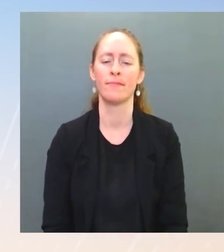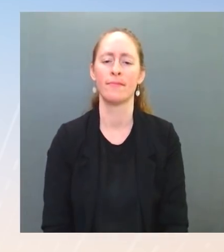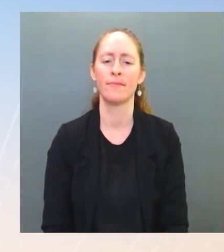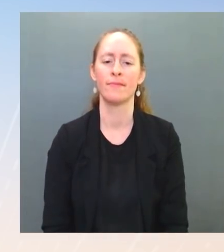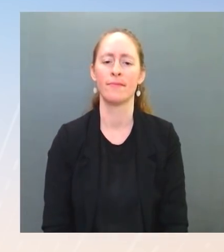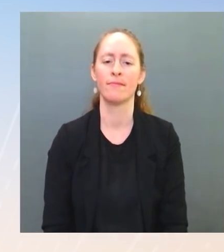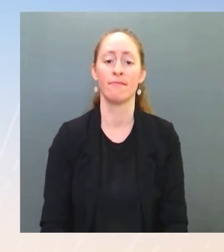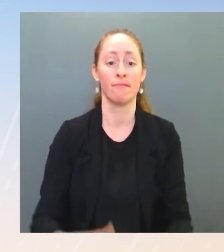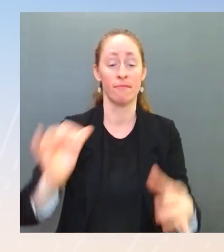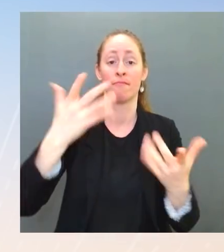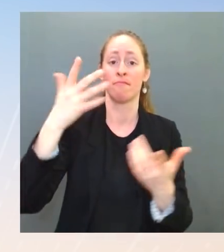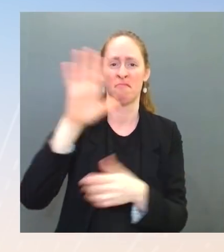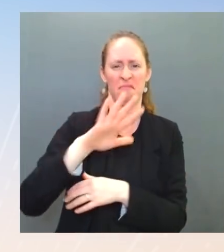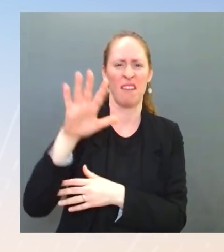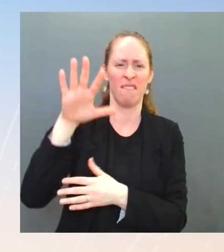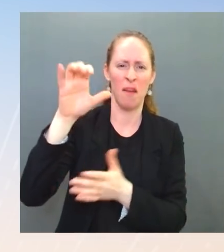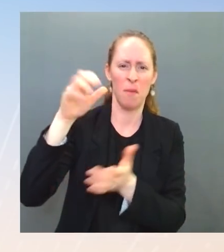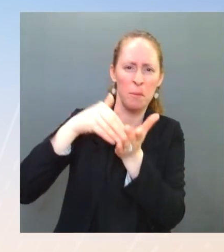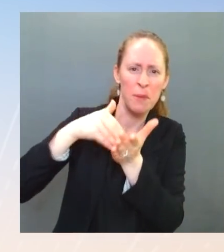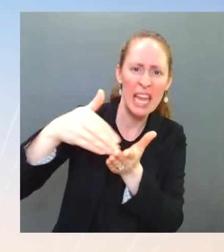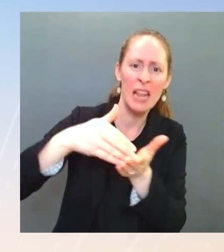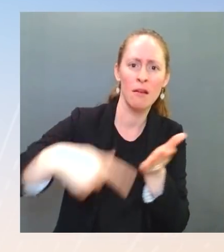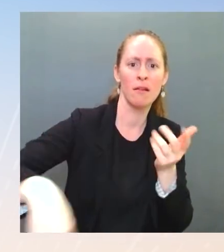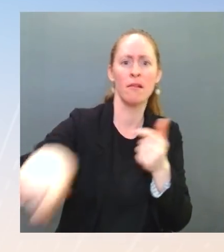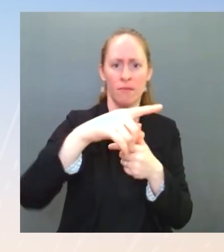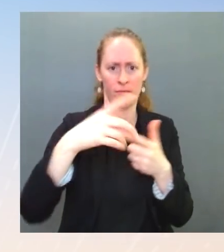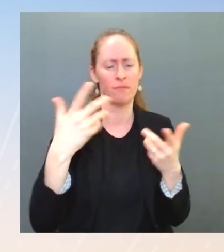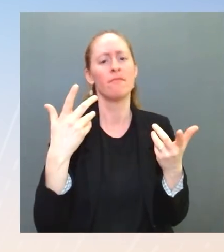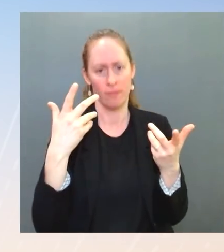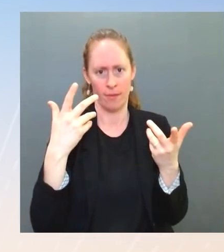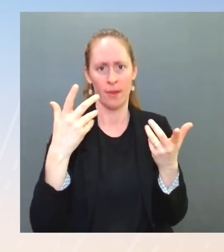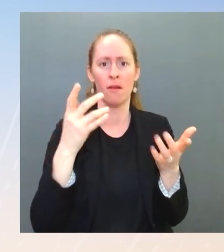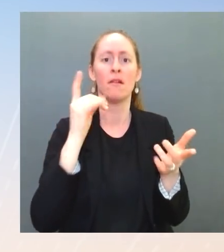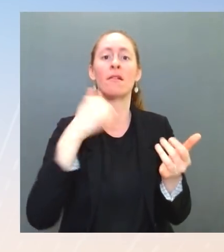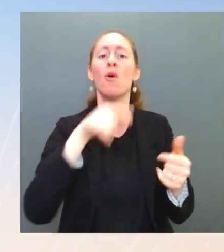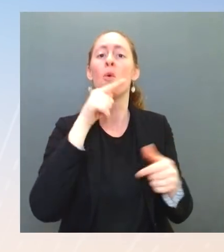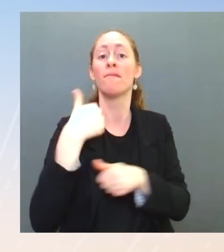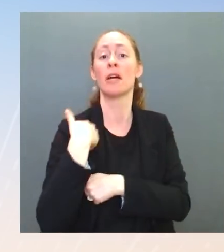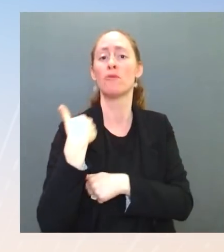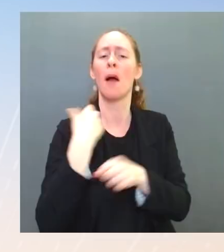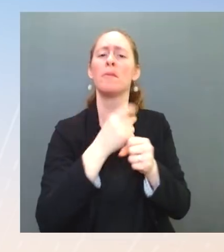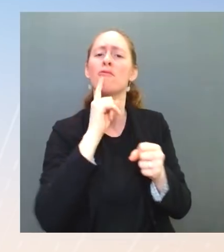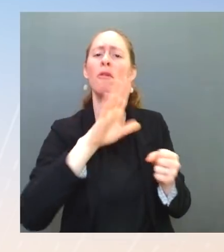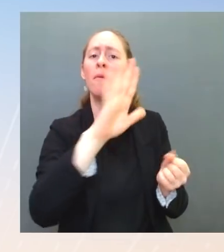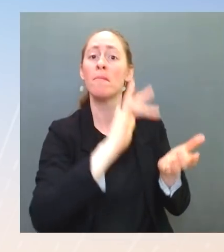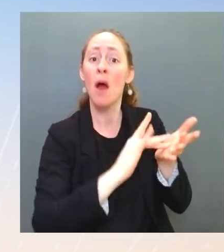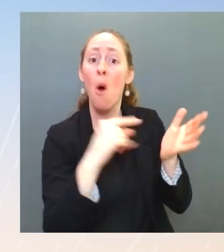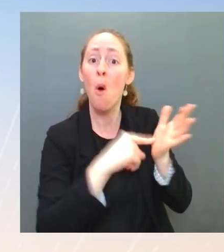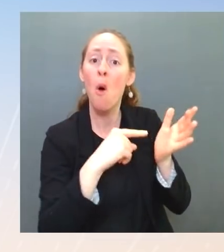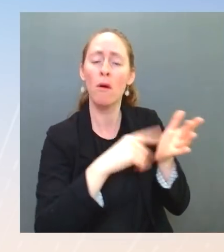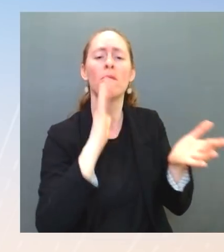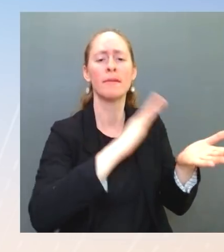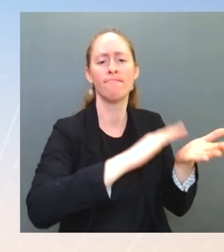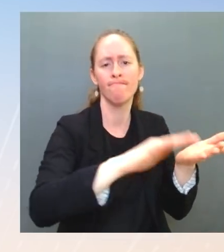and inform consumers of their rights. These actions come on the heels of the President's April 5th executive order on access